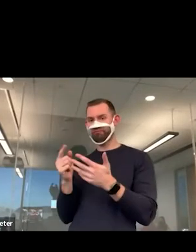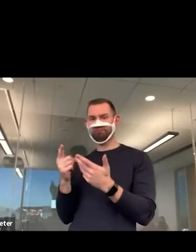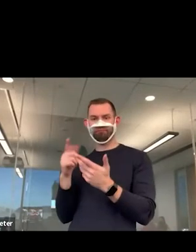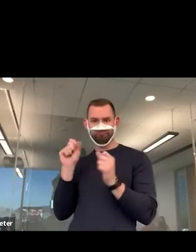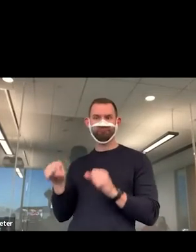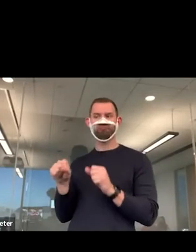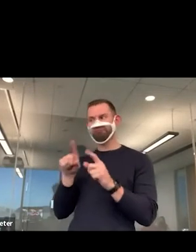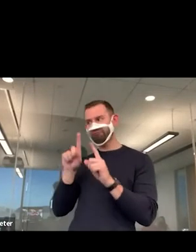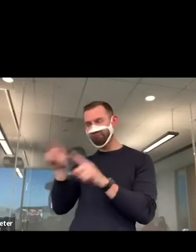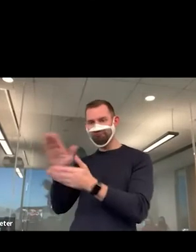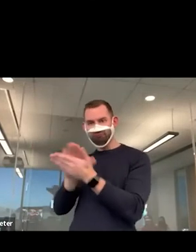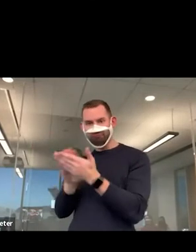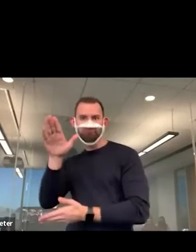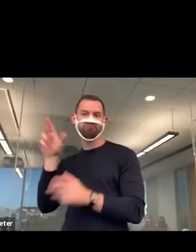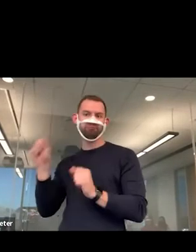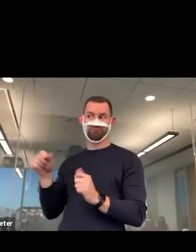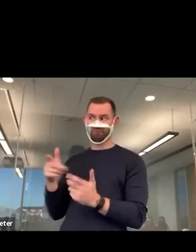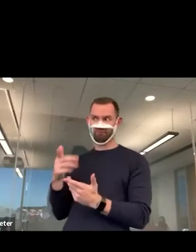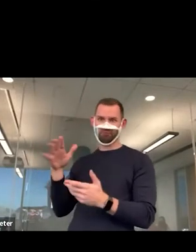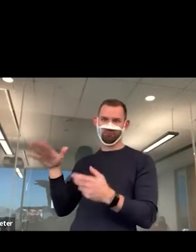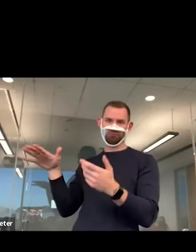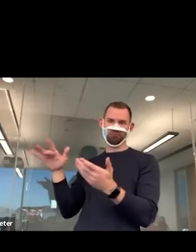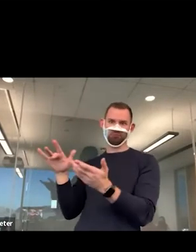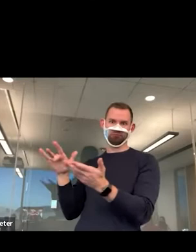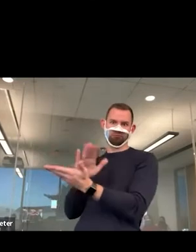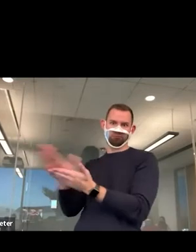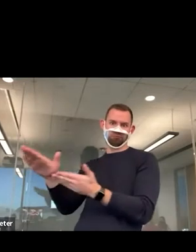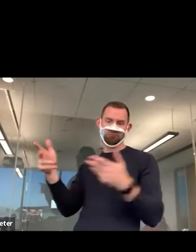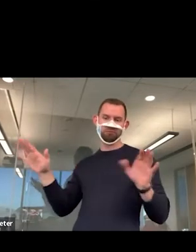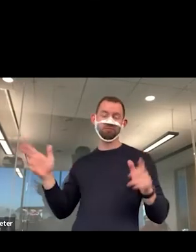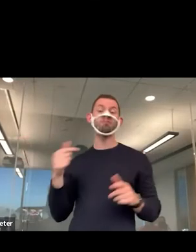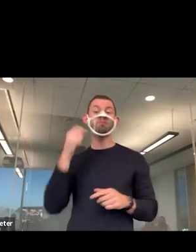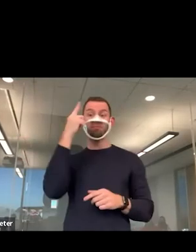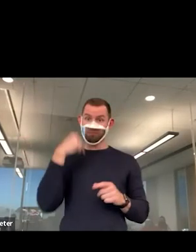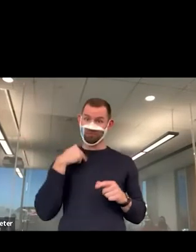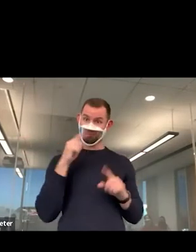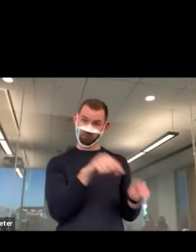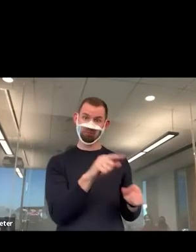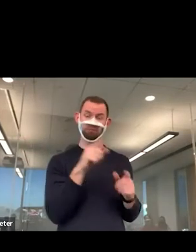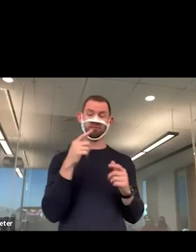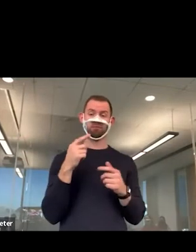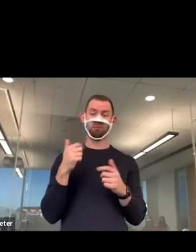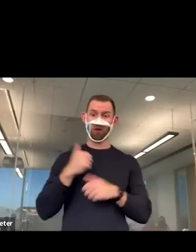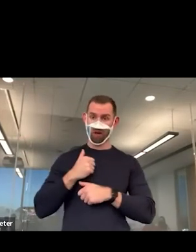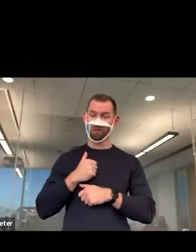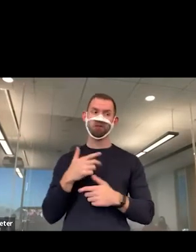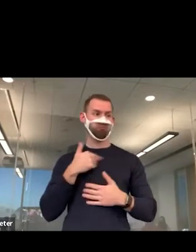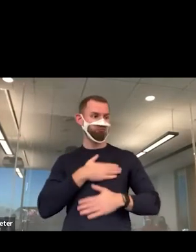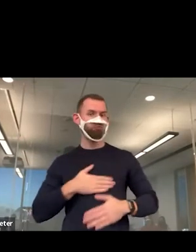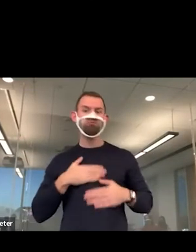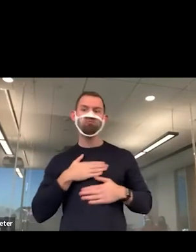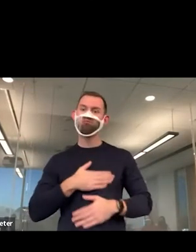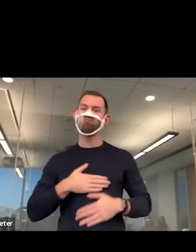technician and um had a had a pretty good time actually i enjoyed my time in the service and uh